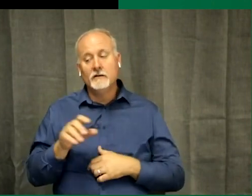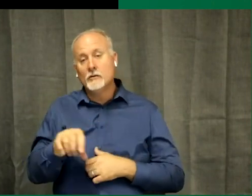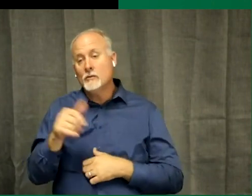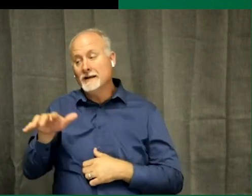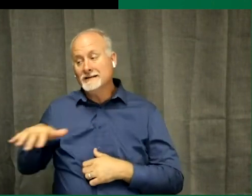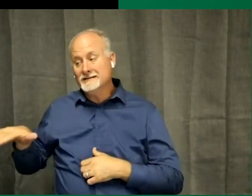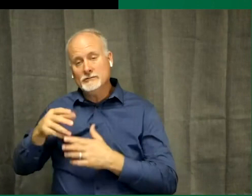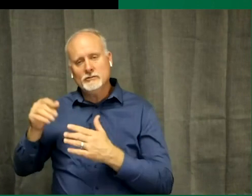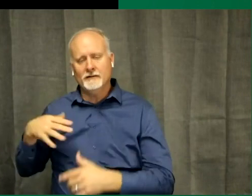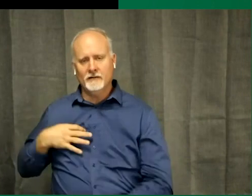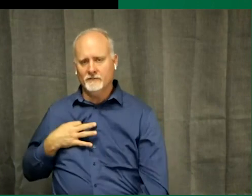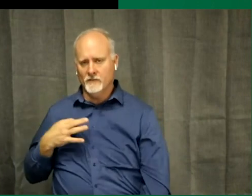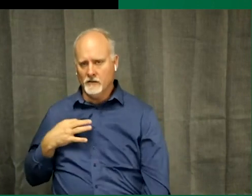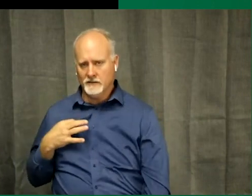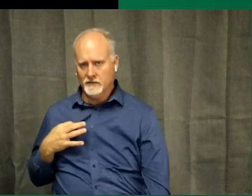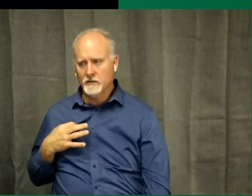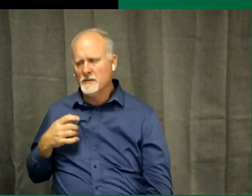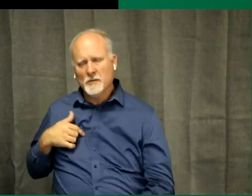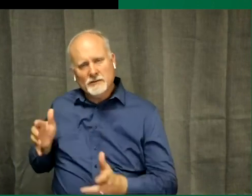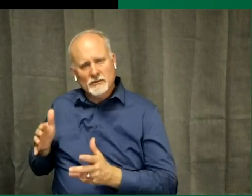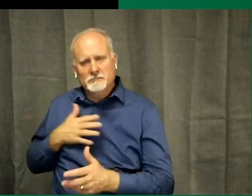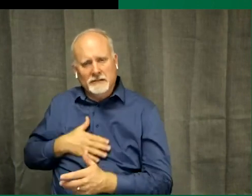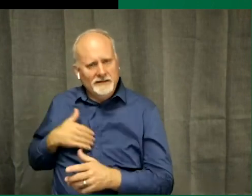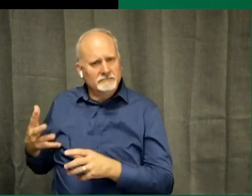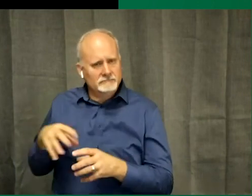is voluntary but certainly we encourage you to please participate if you're chosen